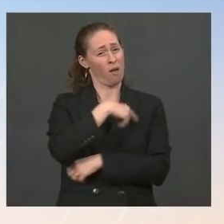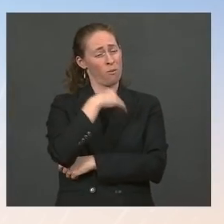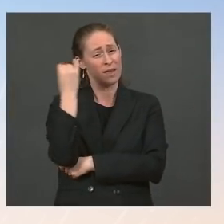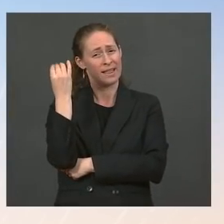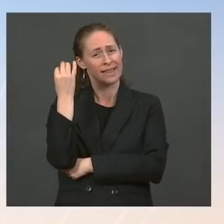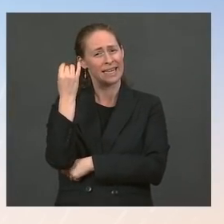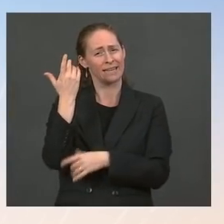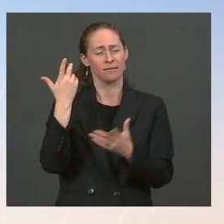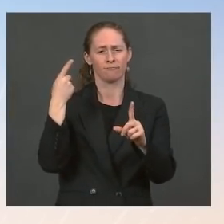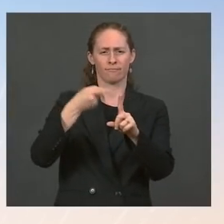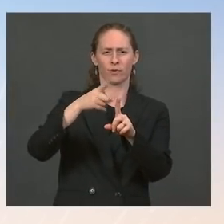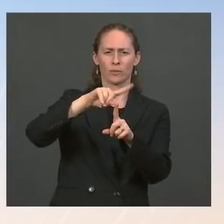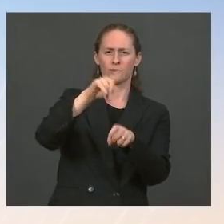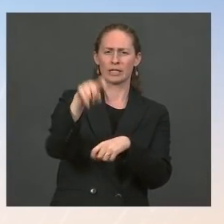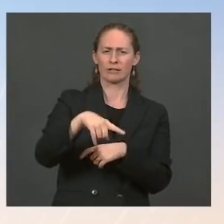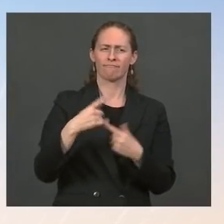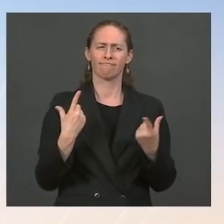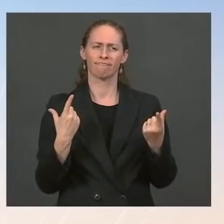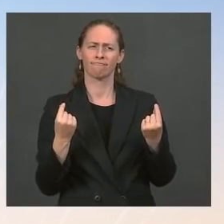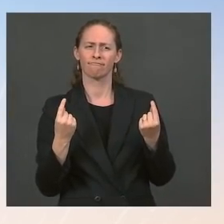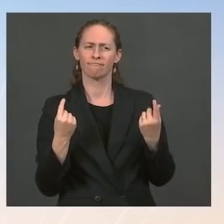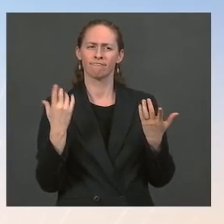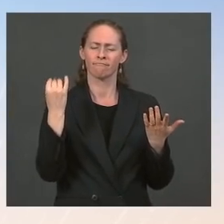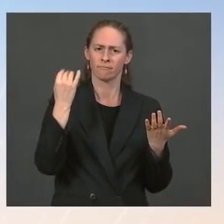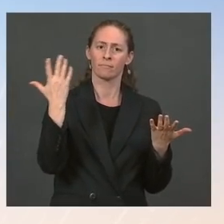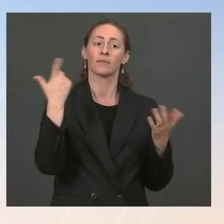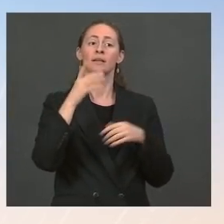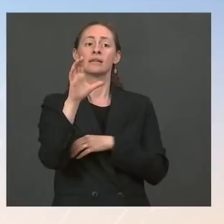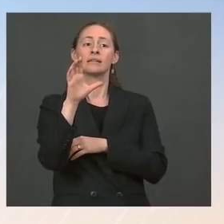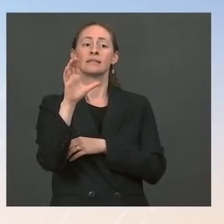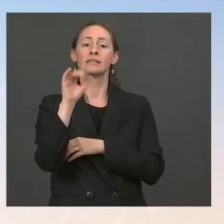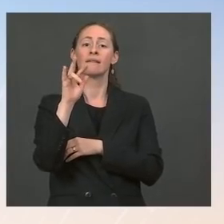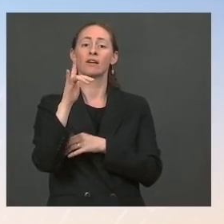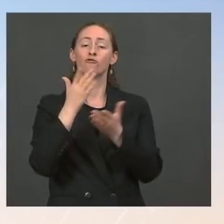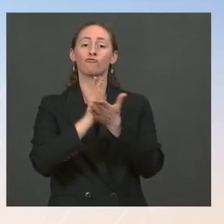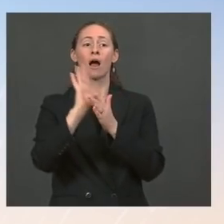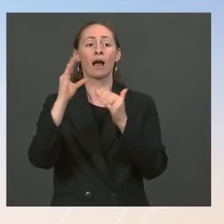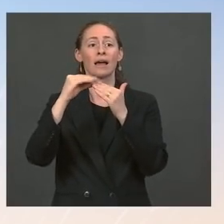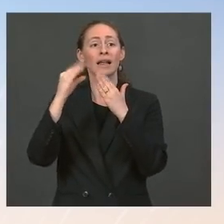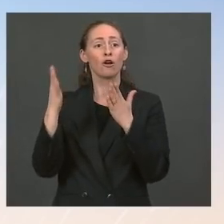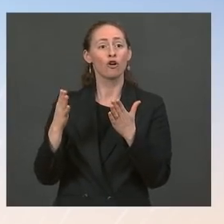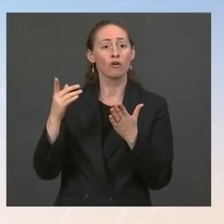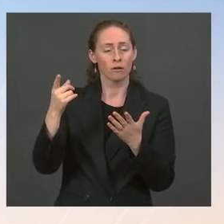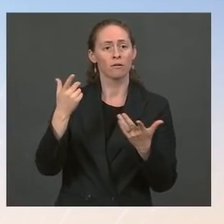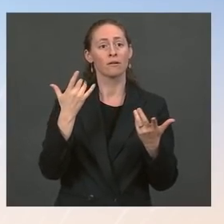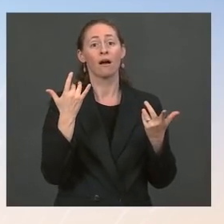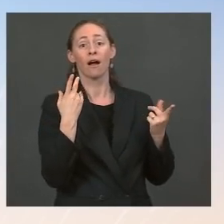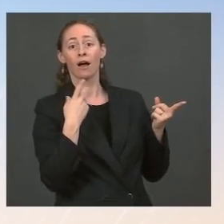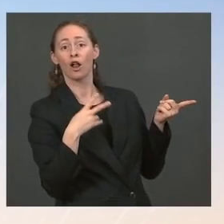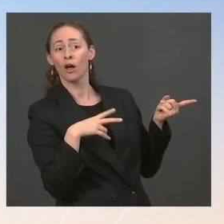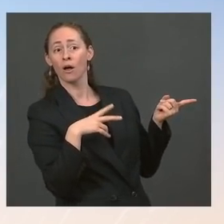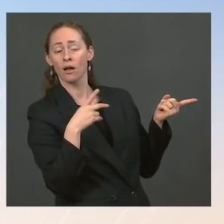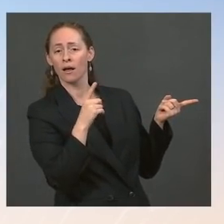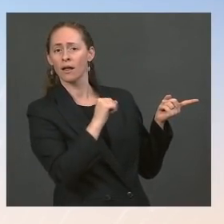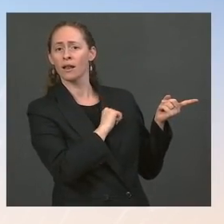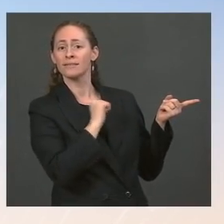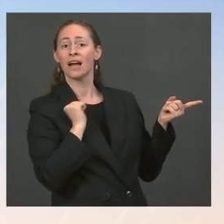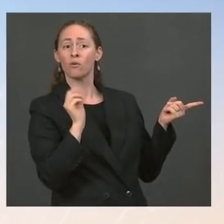with a number of civil rights leaders -- is for Senate Republicans and what kind of leaders they want to be. Are they going to play a role in making it easier